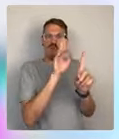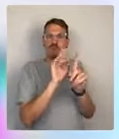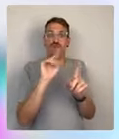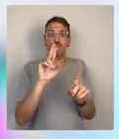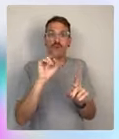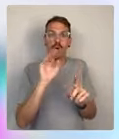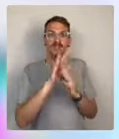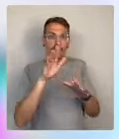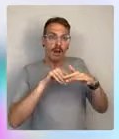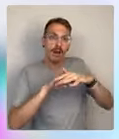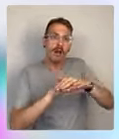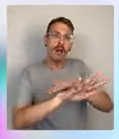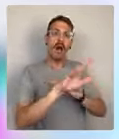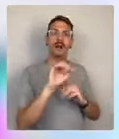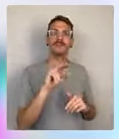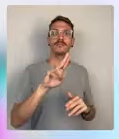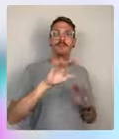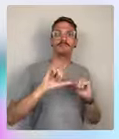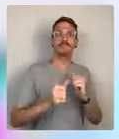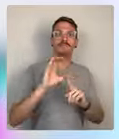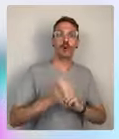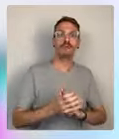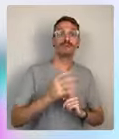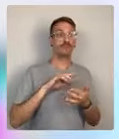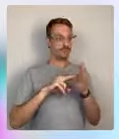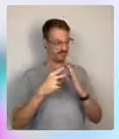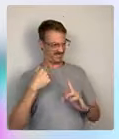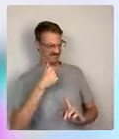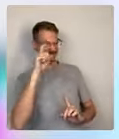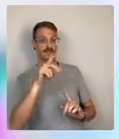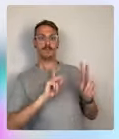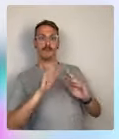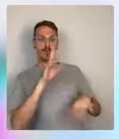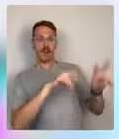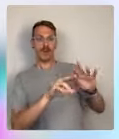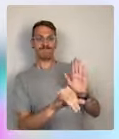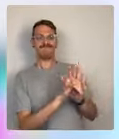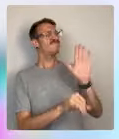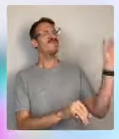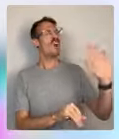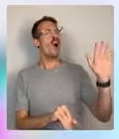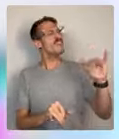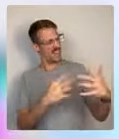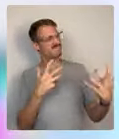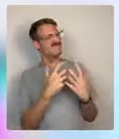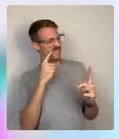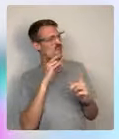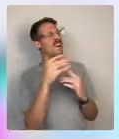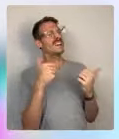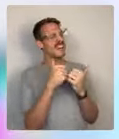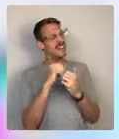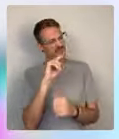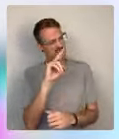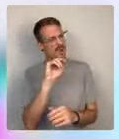and some of these games have their own nuanced subcultures, so you need the humans to get that piece, to understand the subcultures of the game,